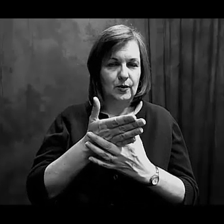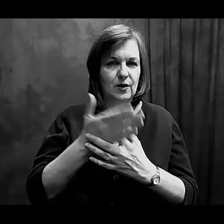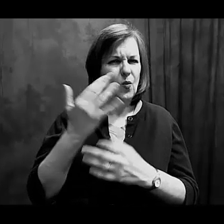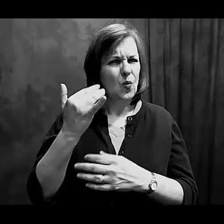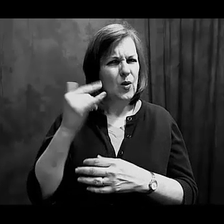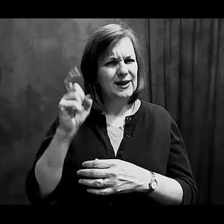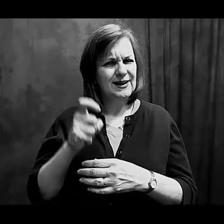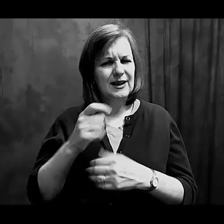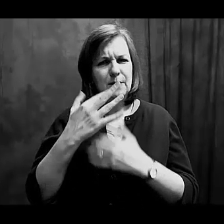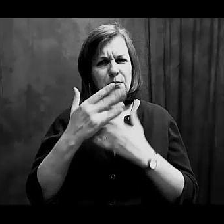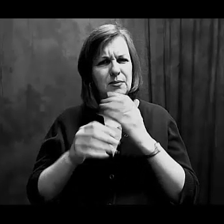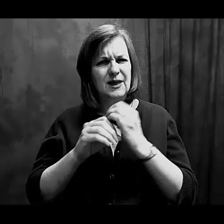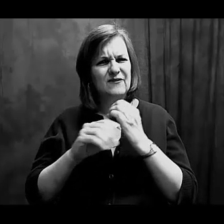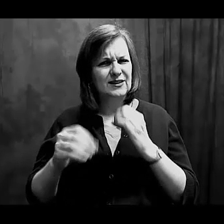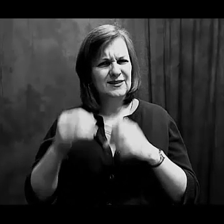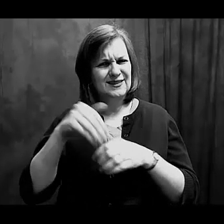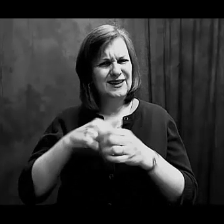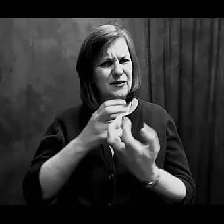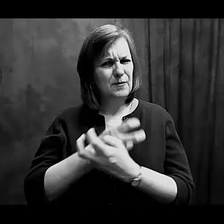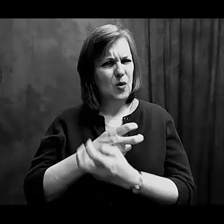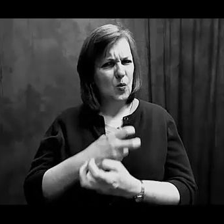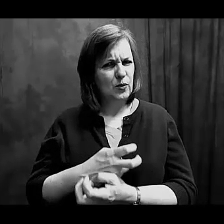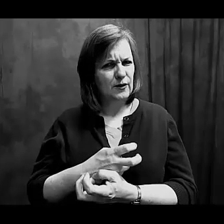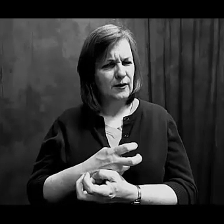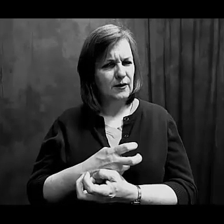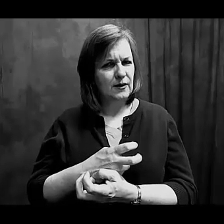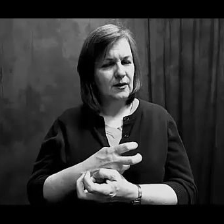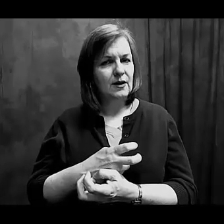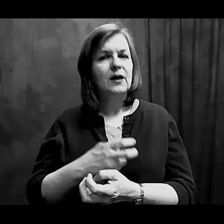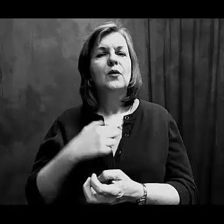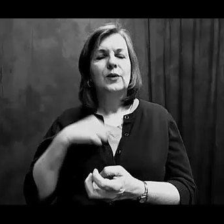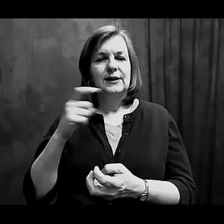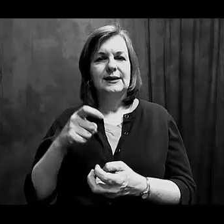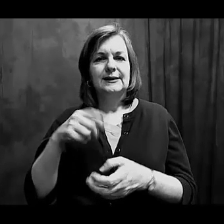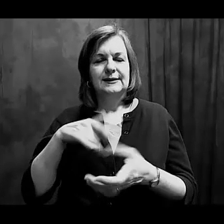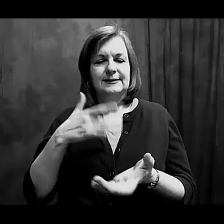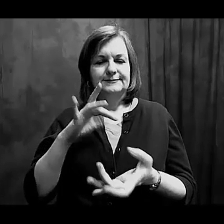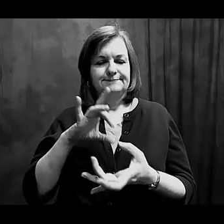and the reason we need to get blood vessels into your bones is because we've gotta be able to